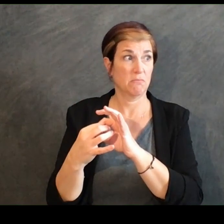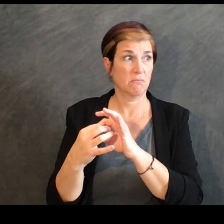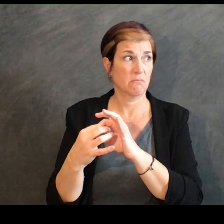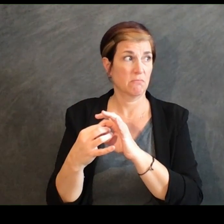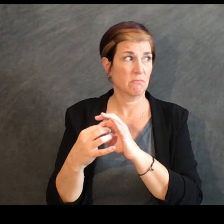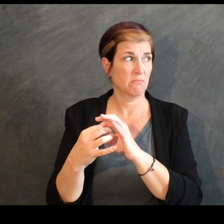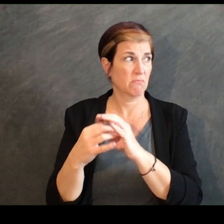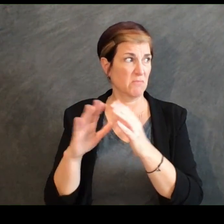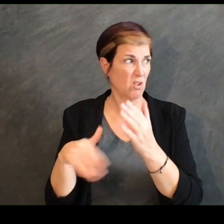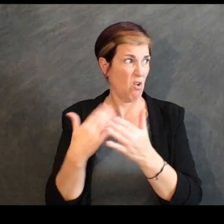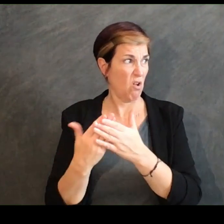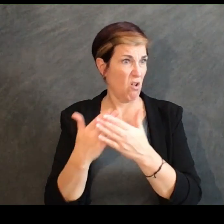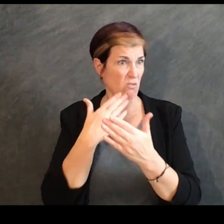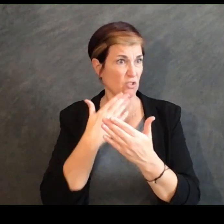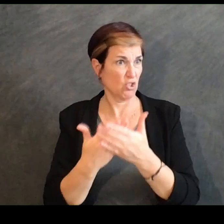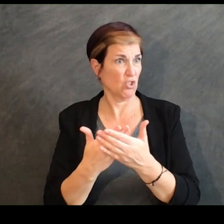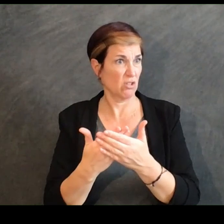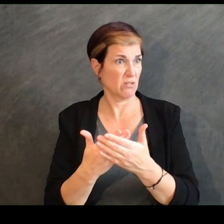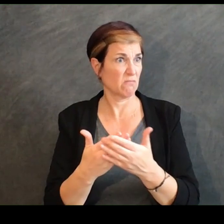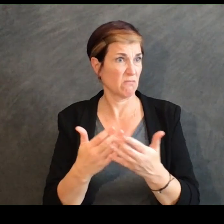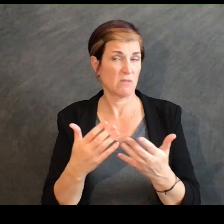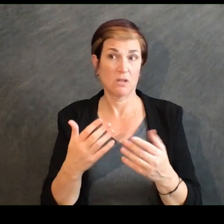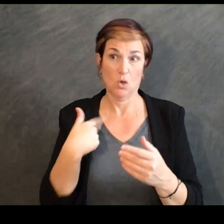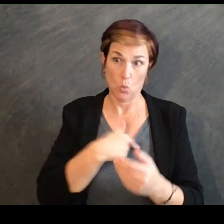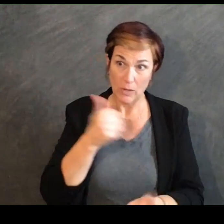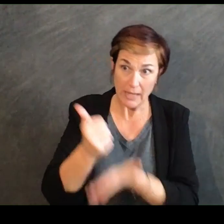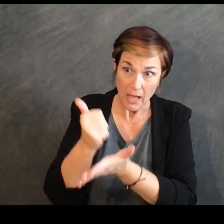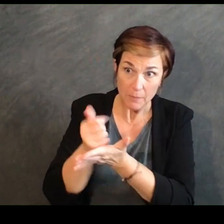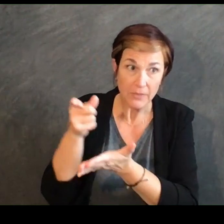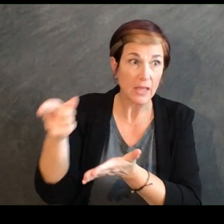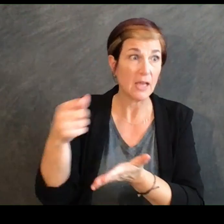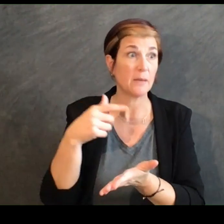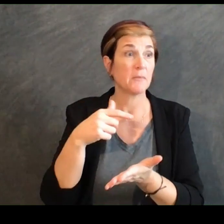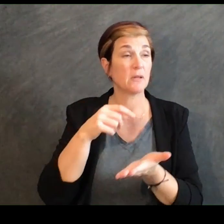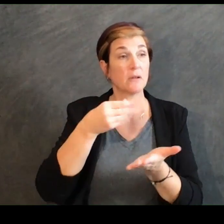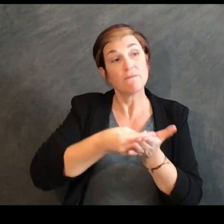we're helping them we're funding them in some cases depending on what it is